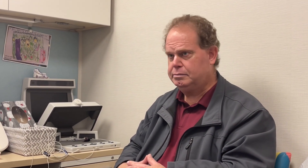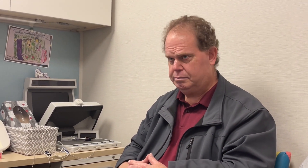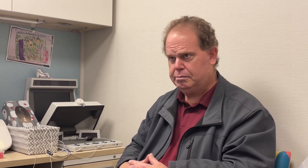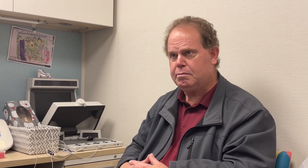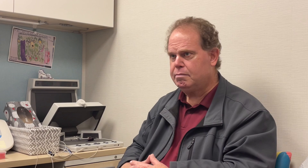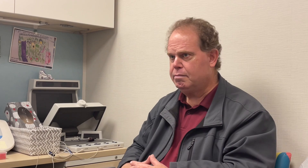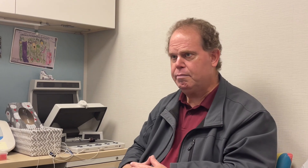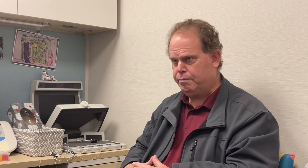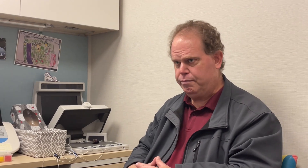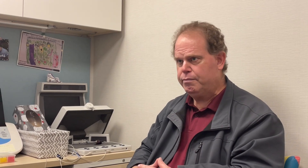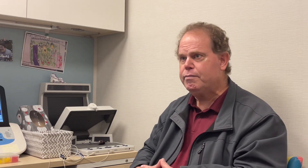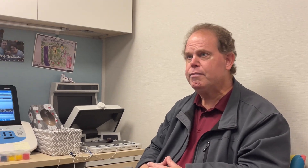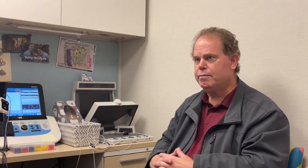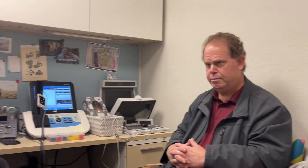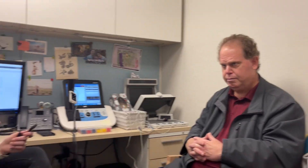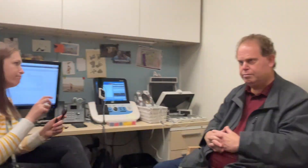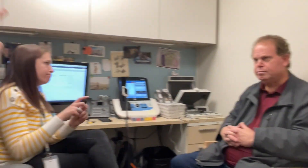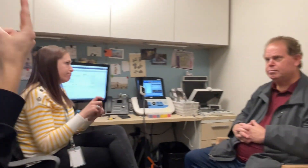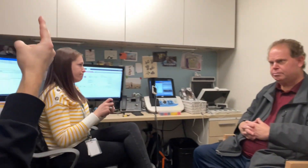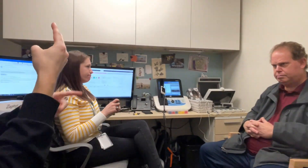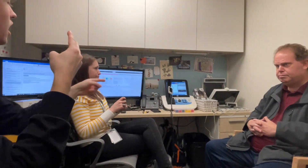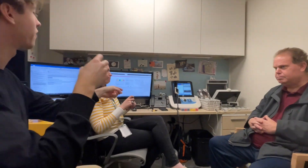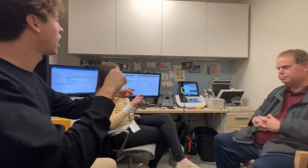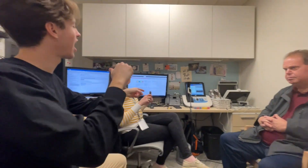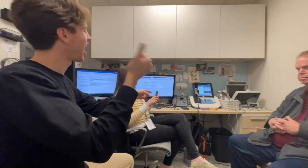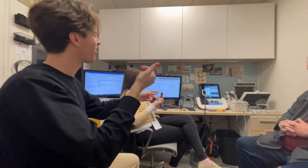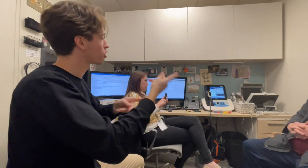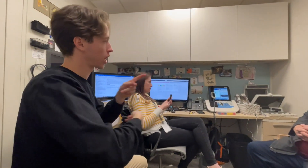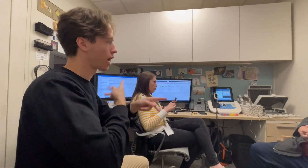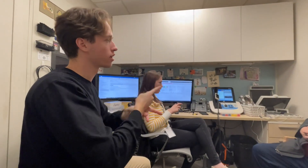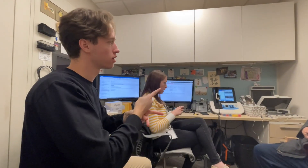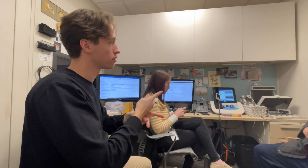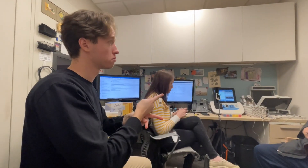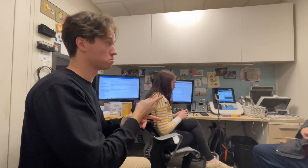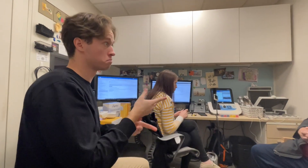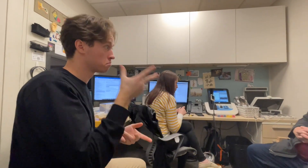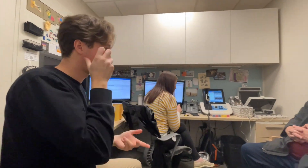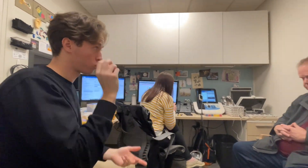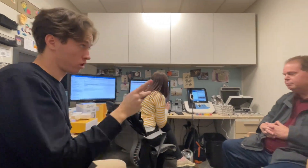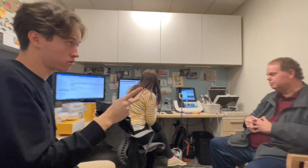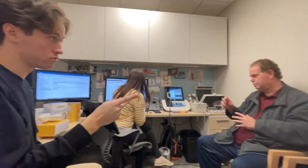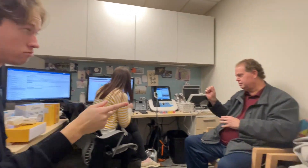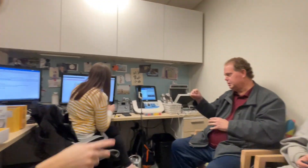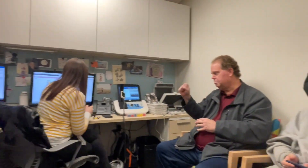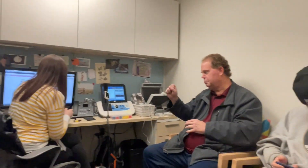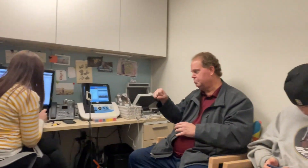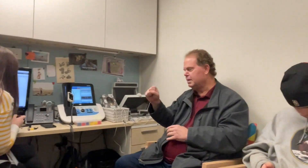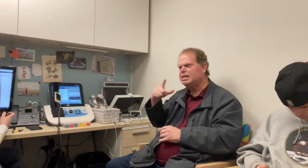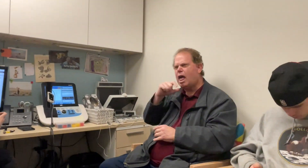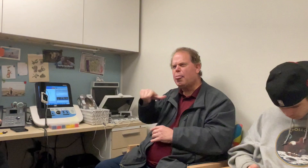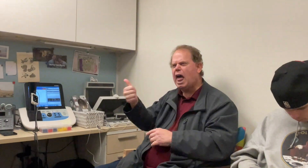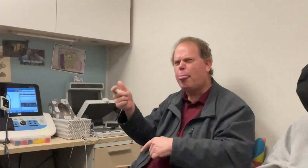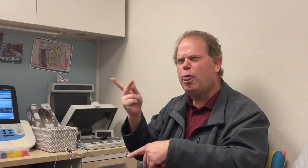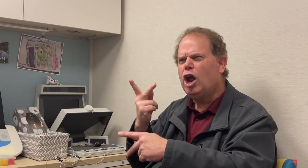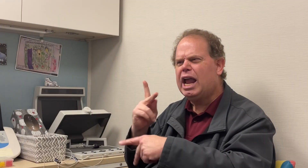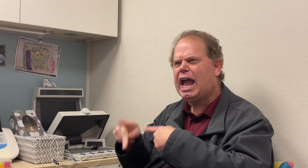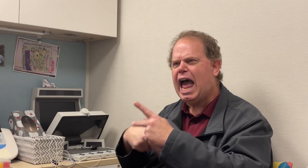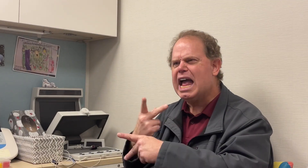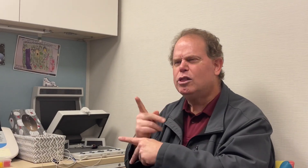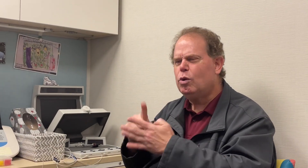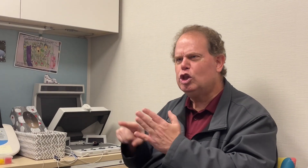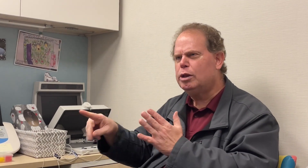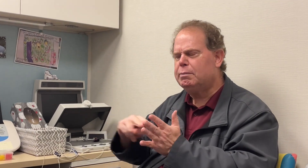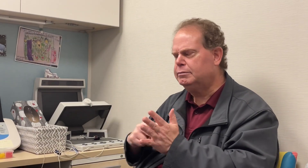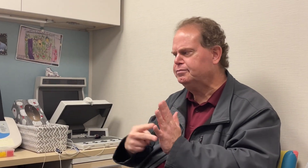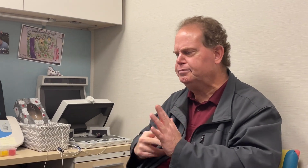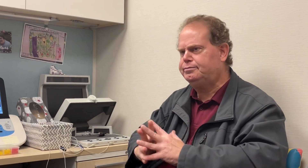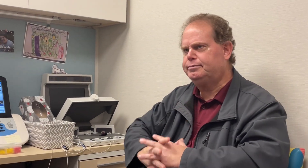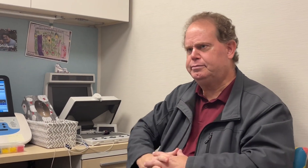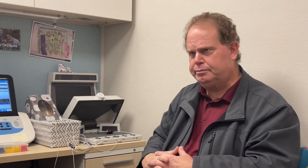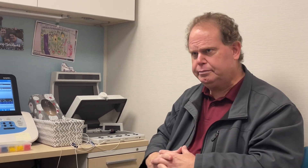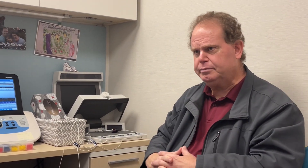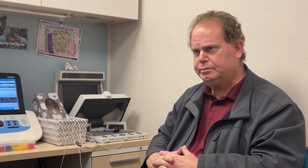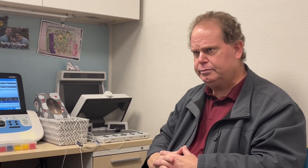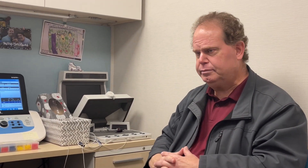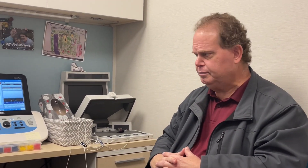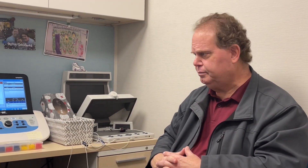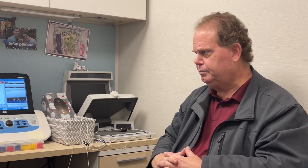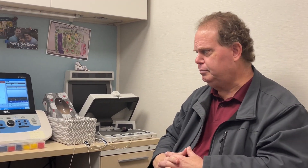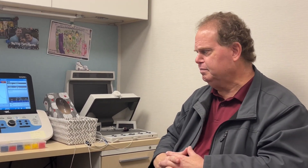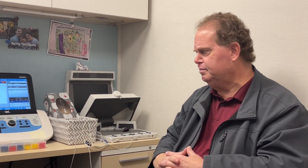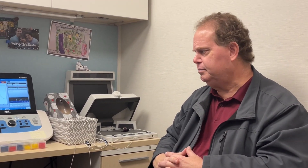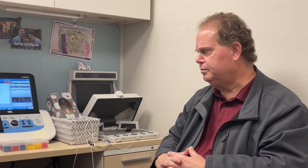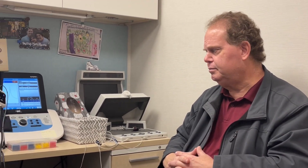of the other kind do okay yeah and the other kind when you say the other kind what do you mean this